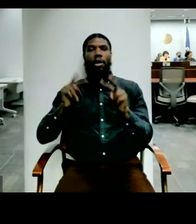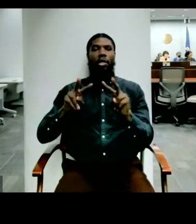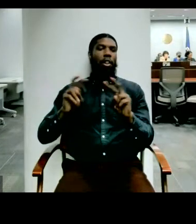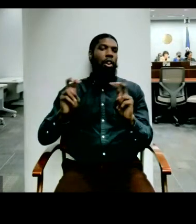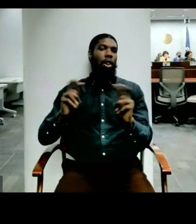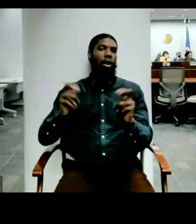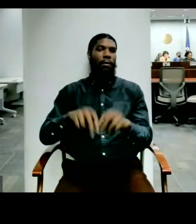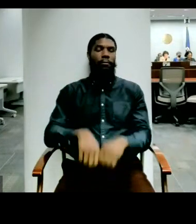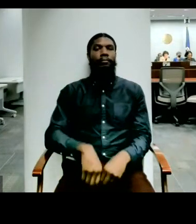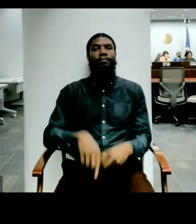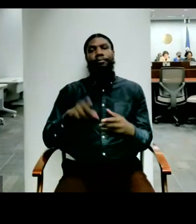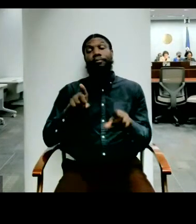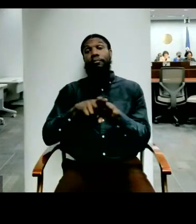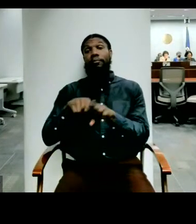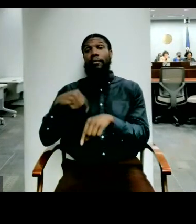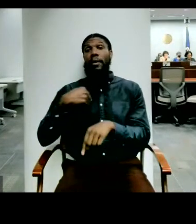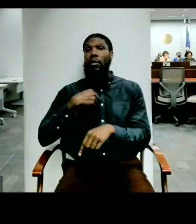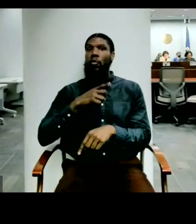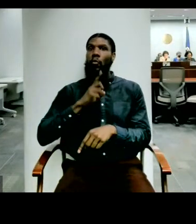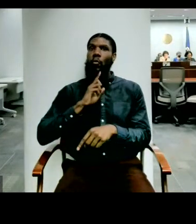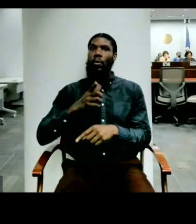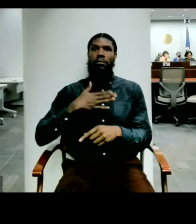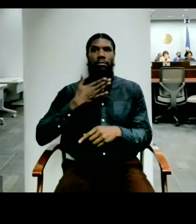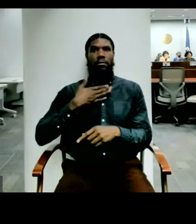Um, and it's also pleased that you mention Groff v. DeJoy case,